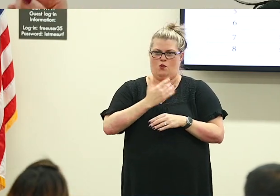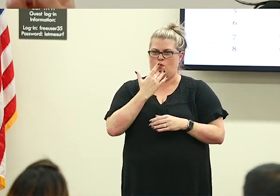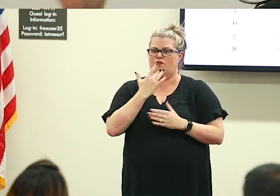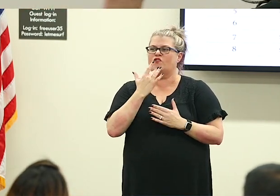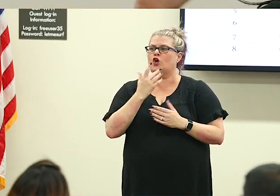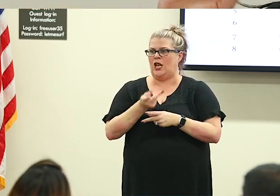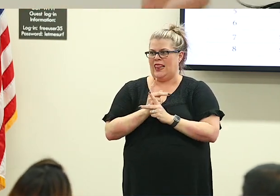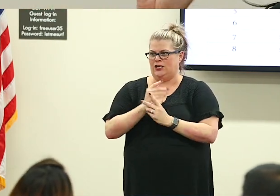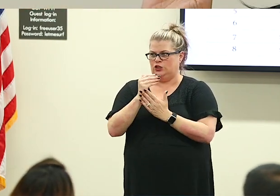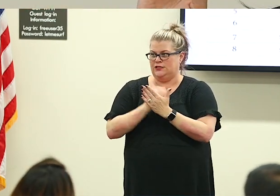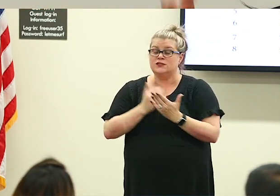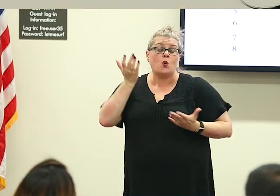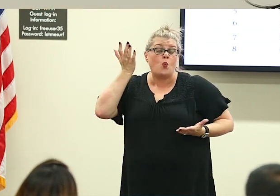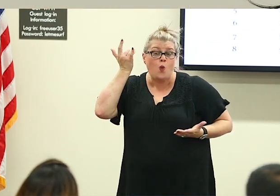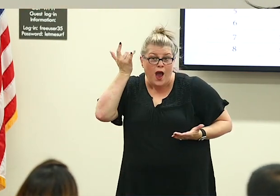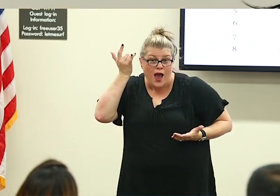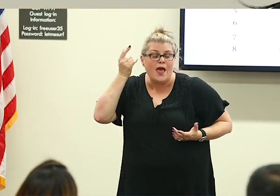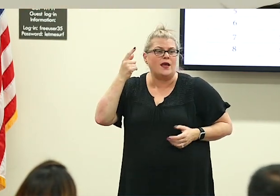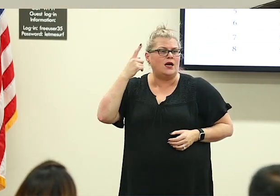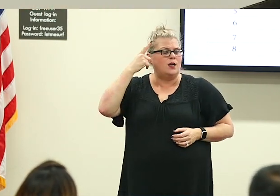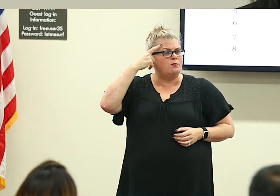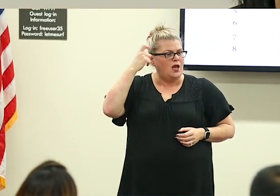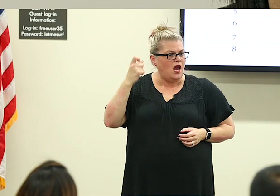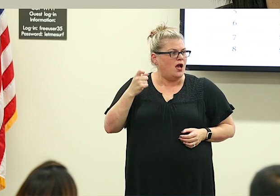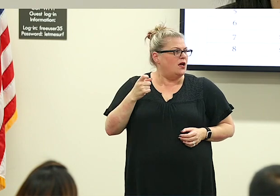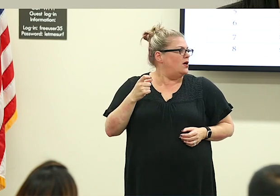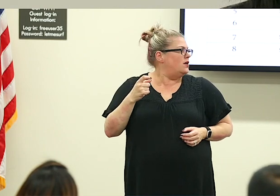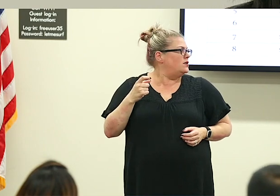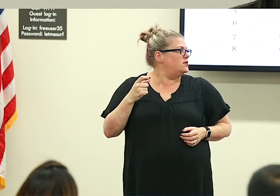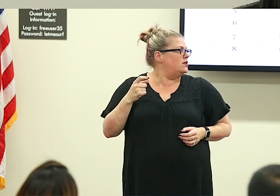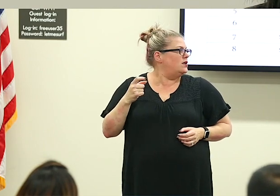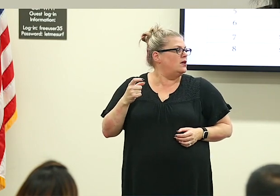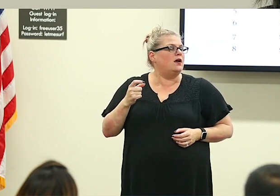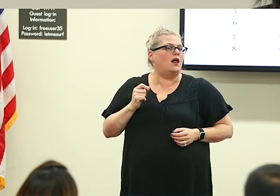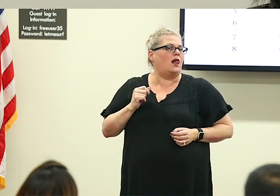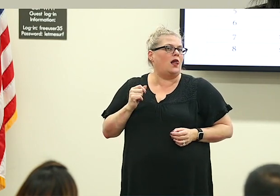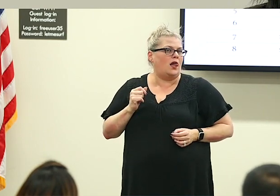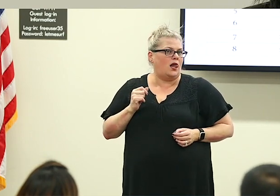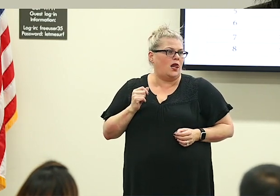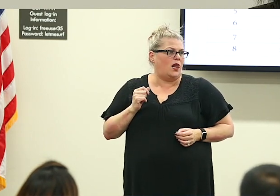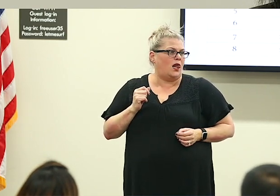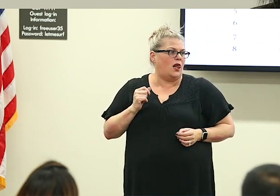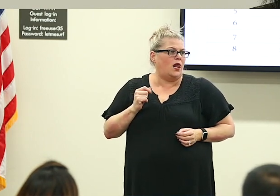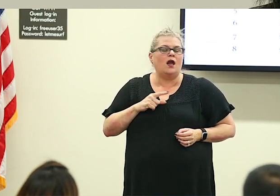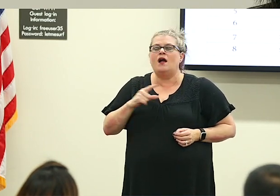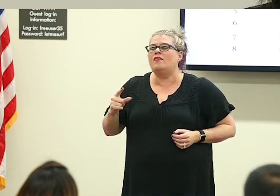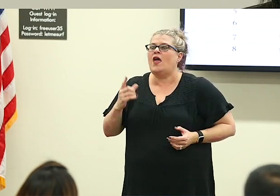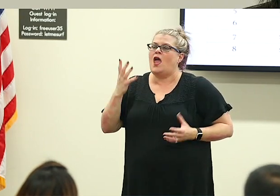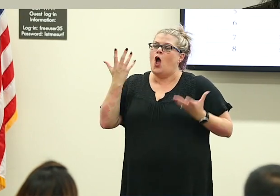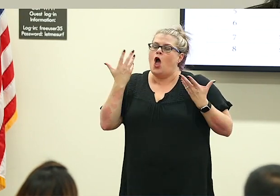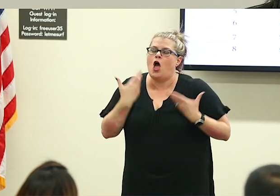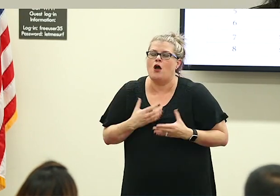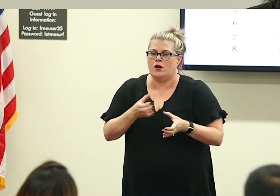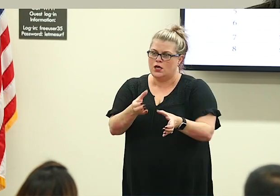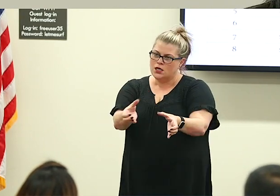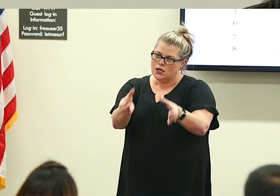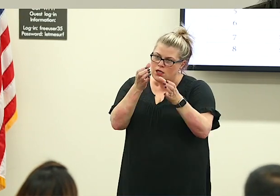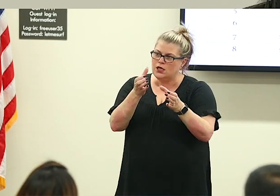Because all of our preferred lenders, they are well-versed in our first time home buyer program.